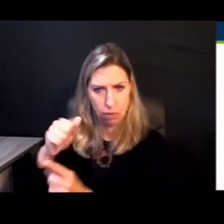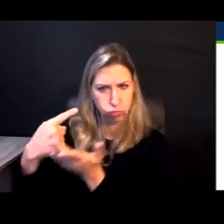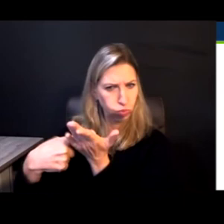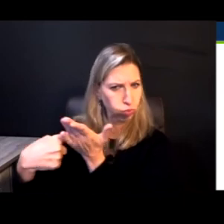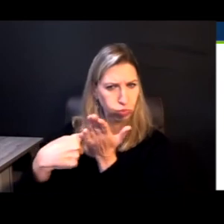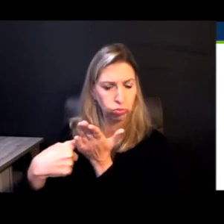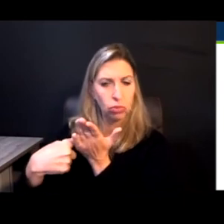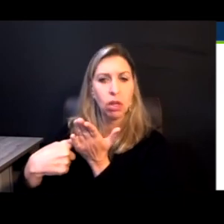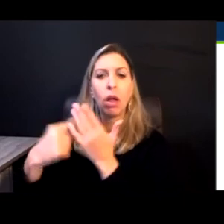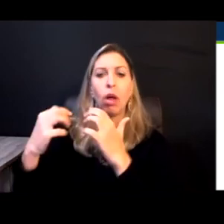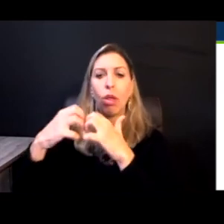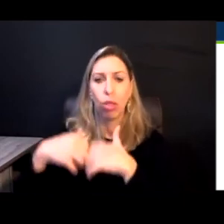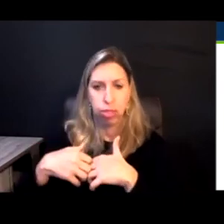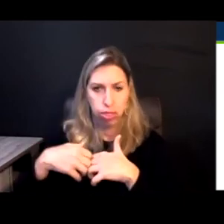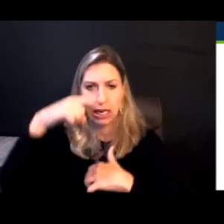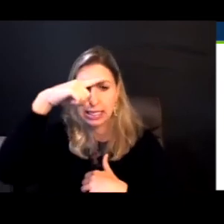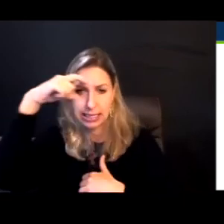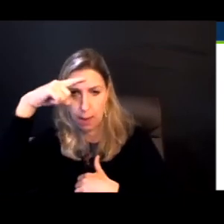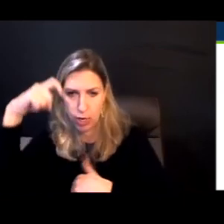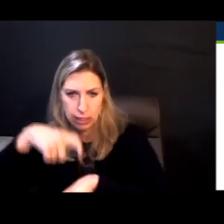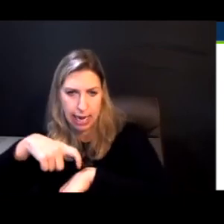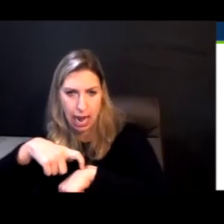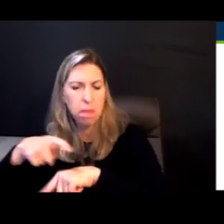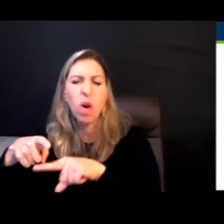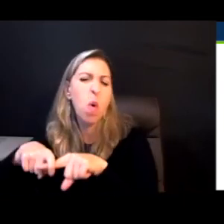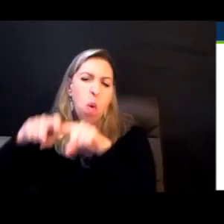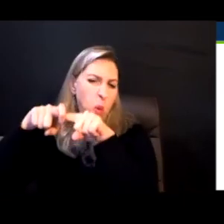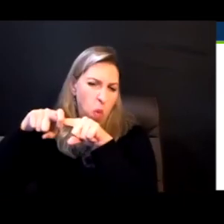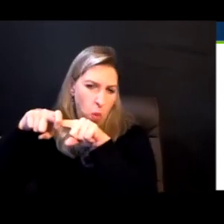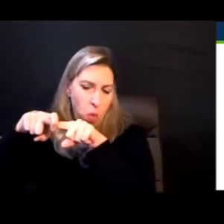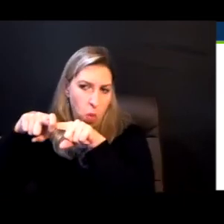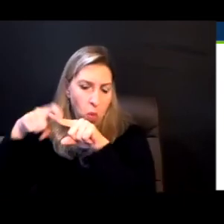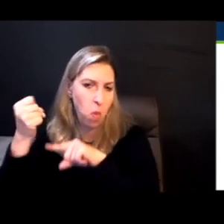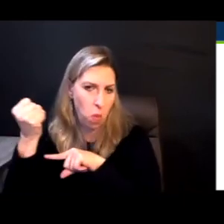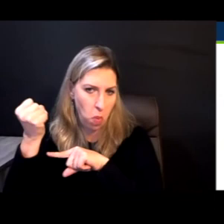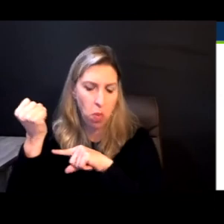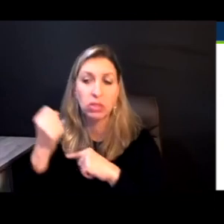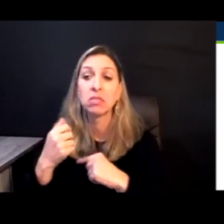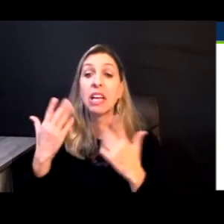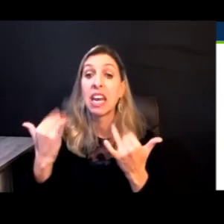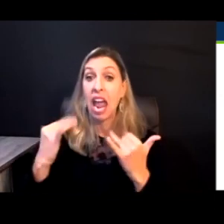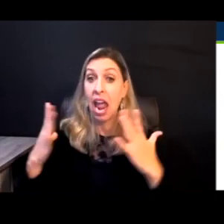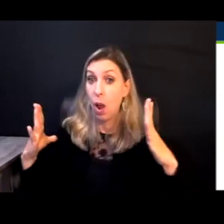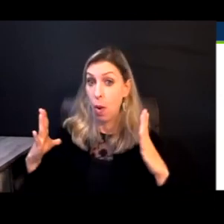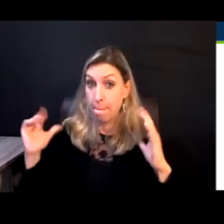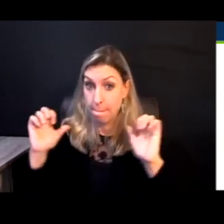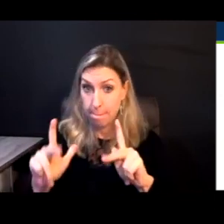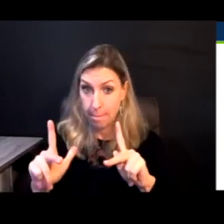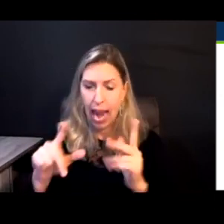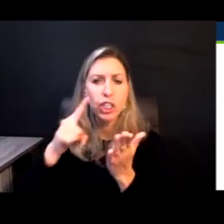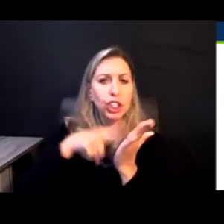implementing a day treatment program for Minnesota’s Deaf and Hard of Hearing children and youth.